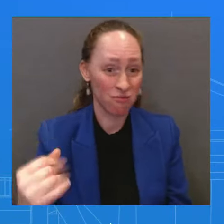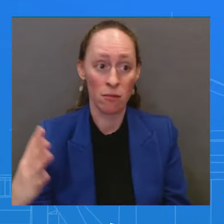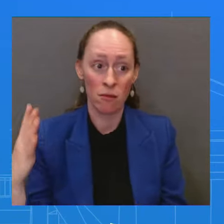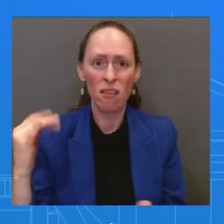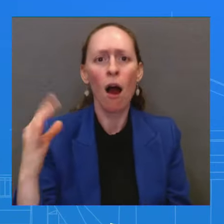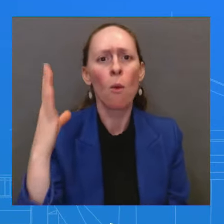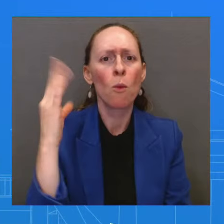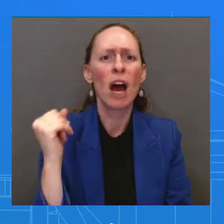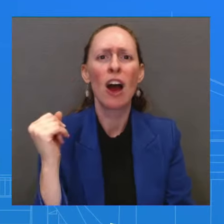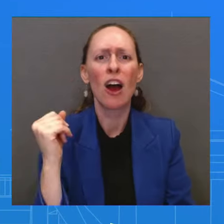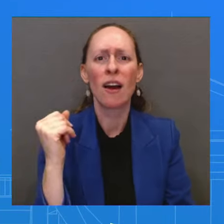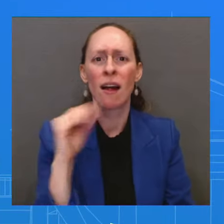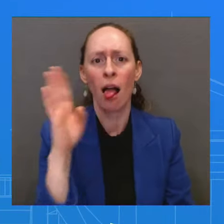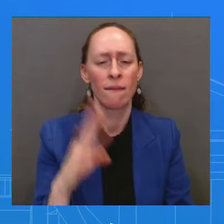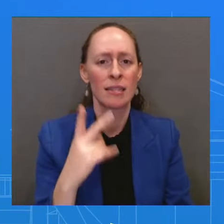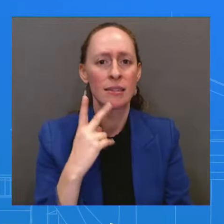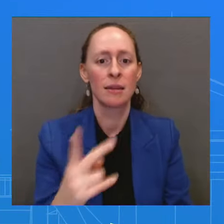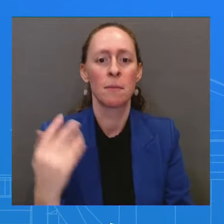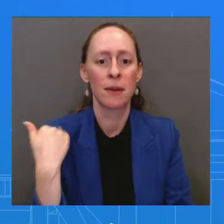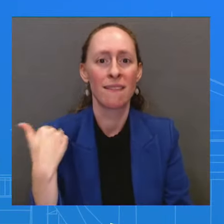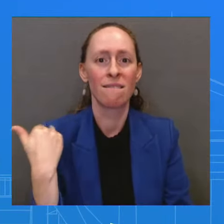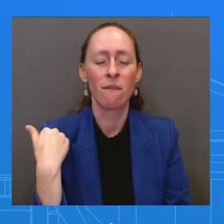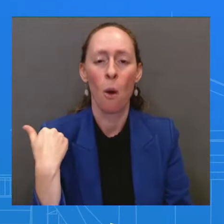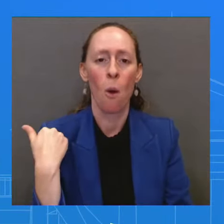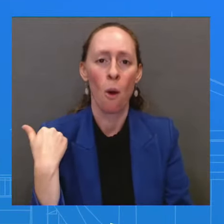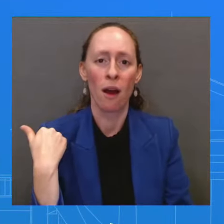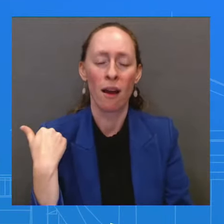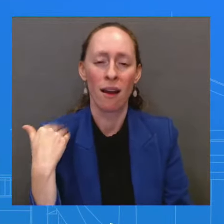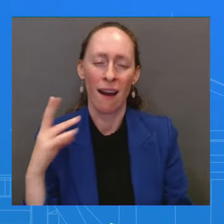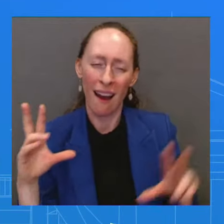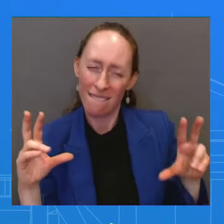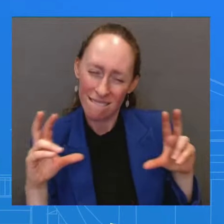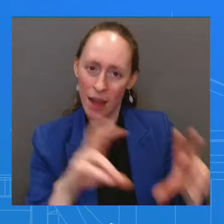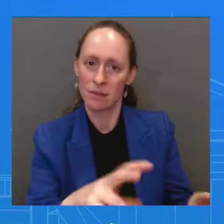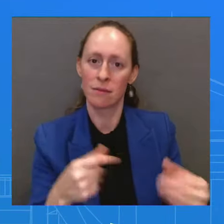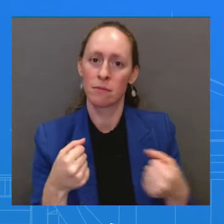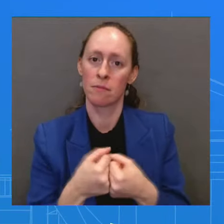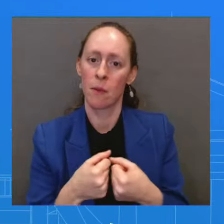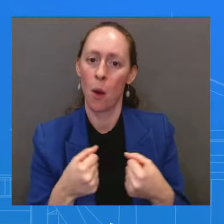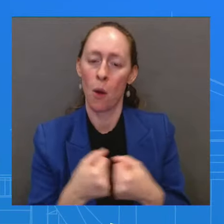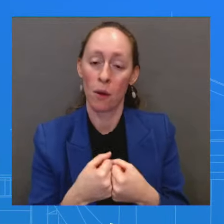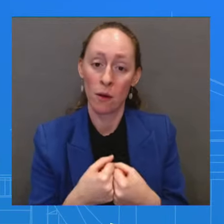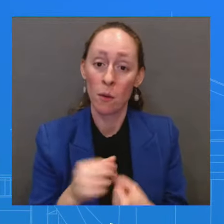They literally put forth a CR two weeks ago that would take away funding